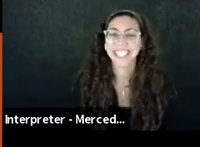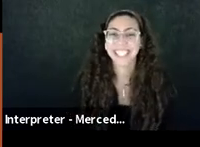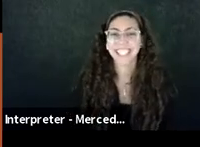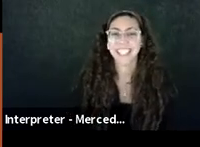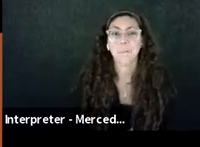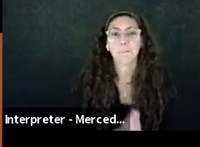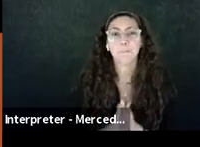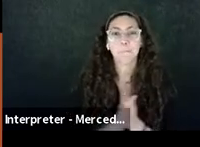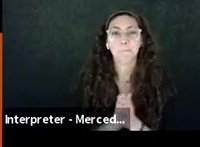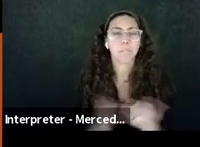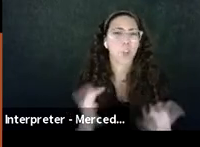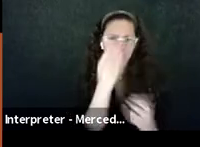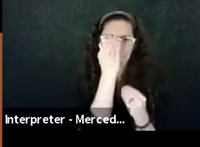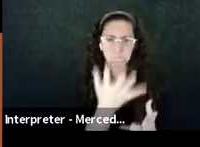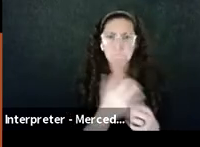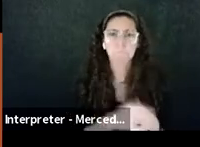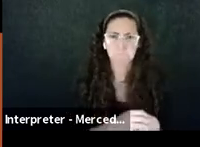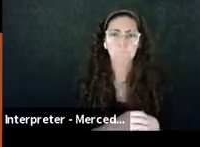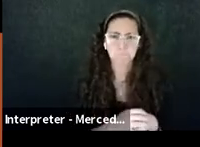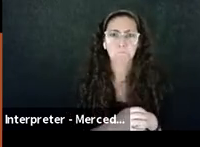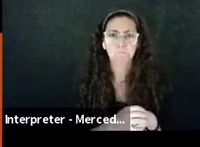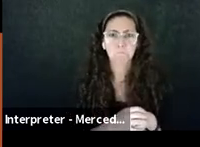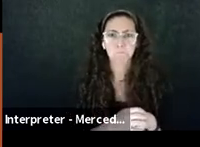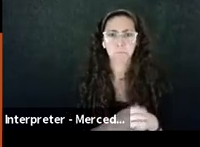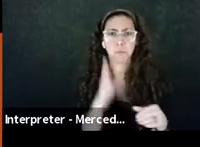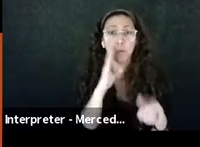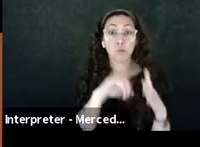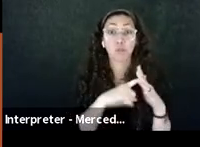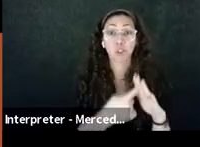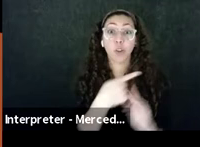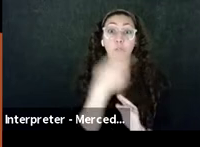Natalie Chavez: Like I said, we're going to be starting with our presentation about